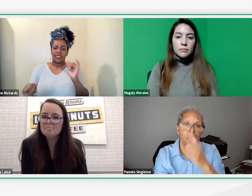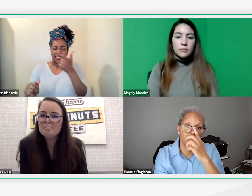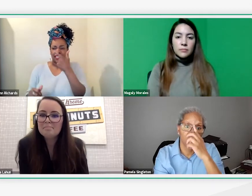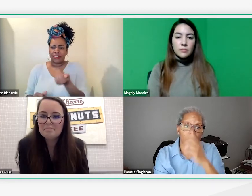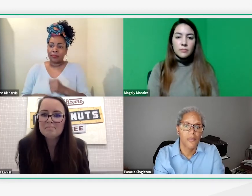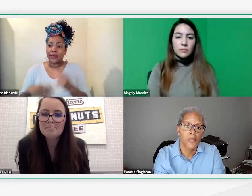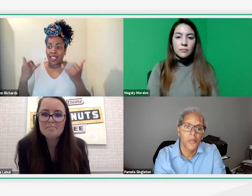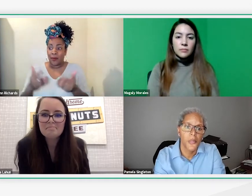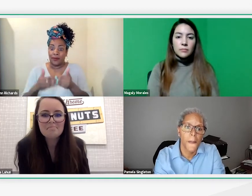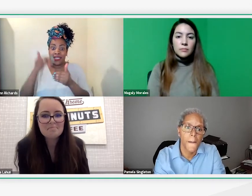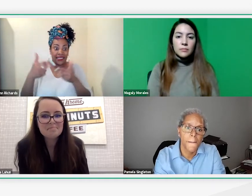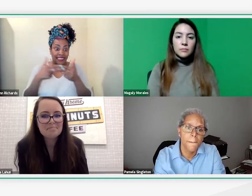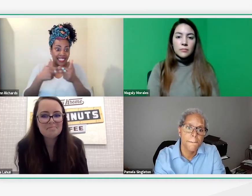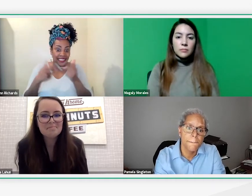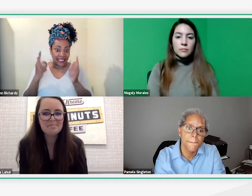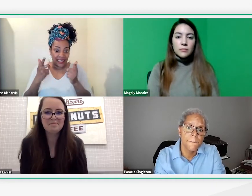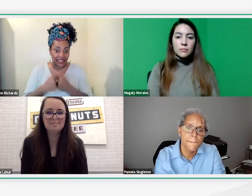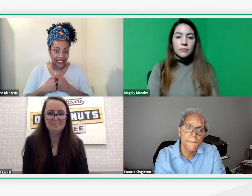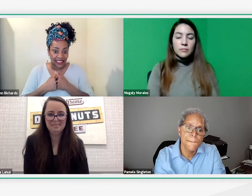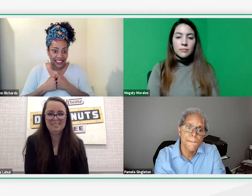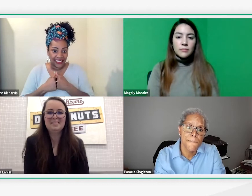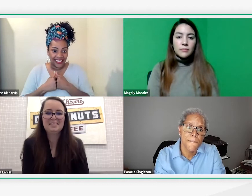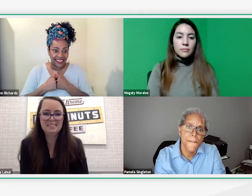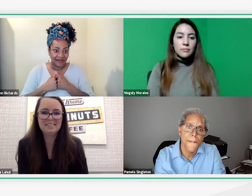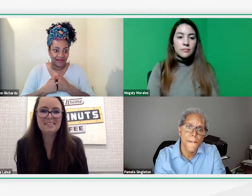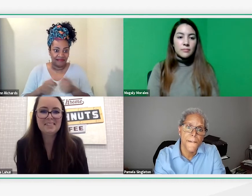Okay, interesting. Let's go to the next slide.